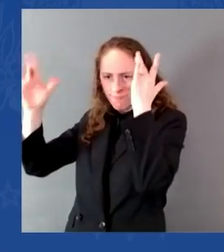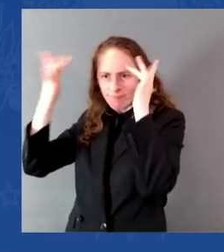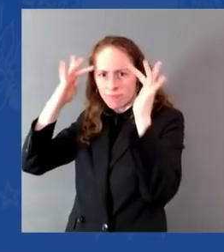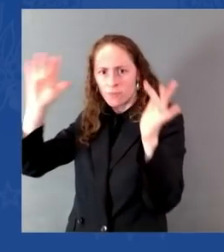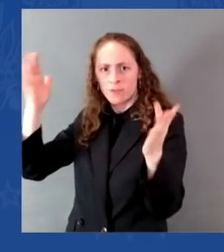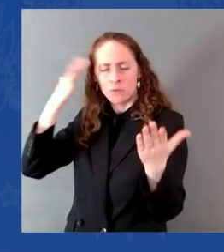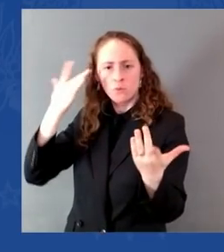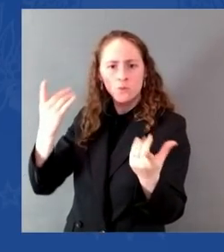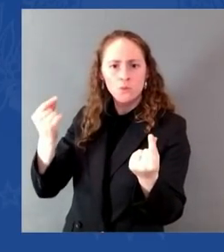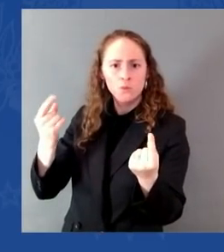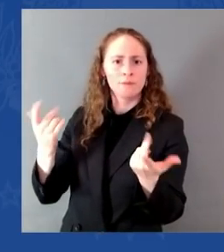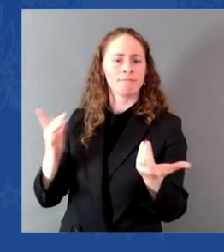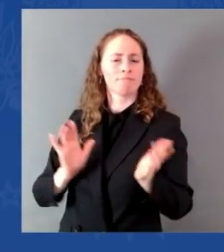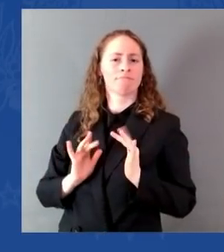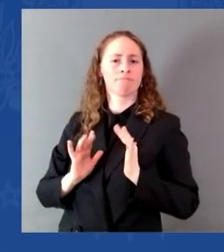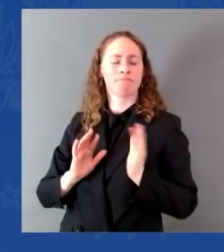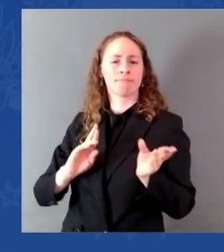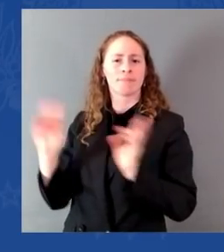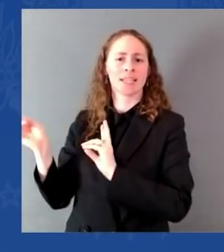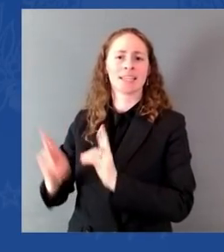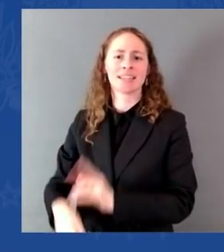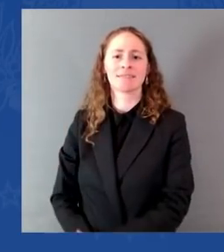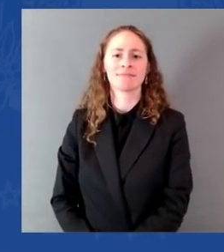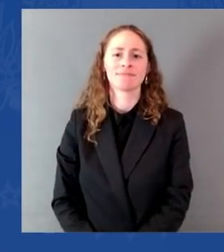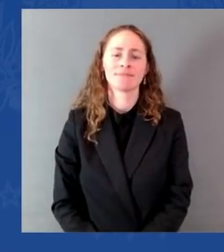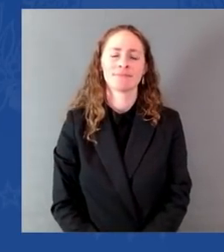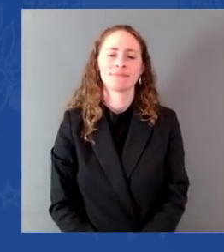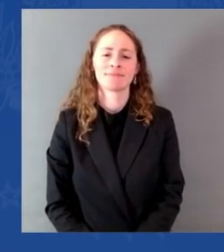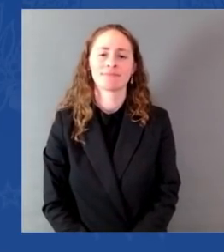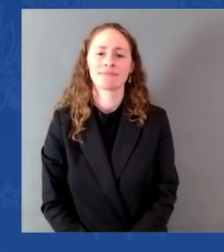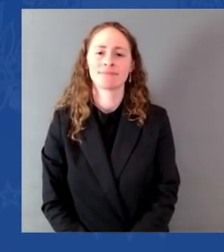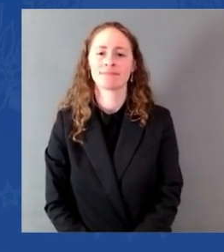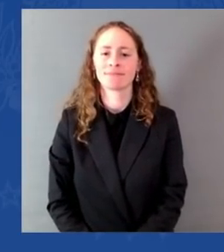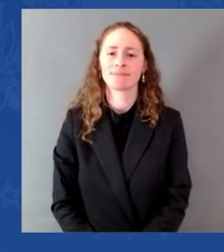I'm not a socialist; I'm a capitalist. You should be able to make a million or a 100 million bucks